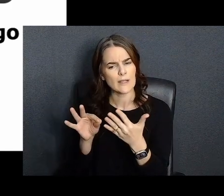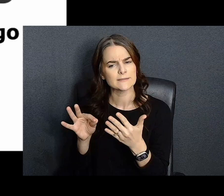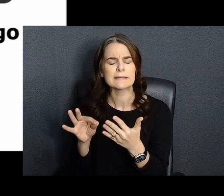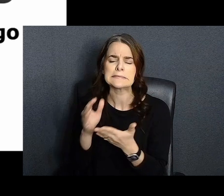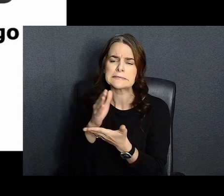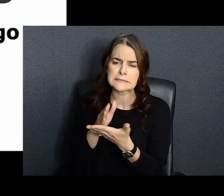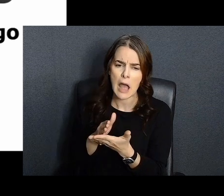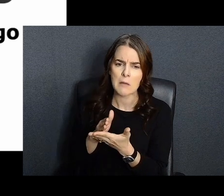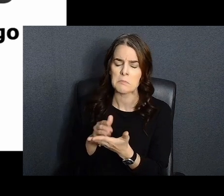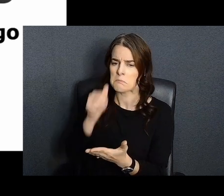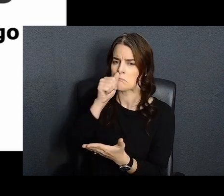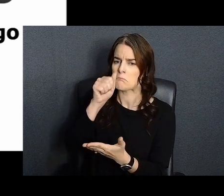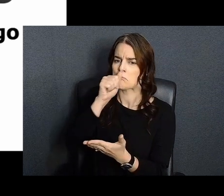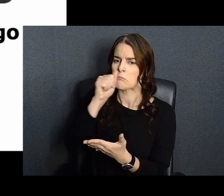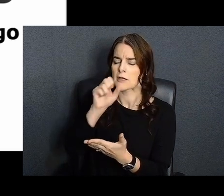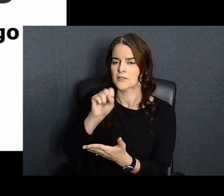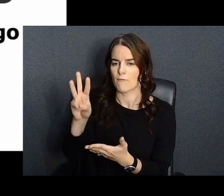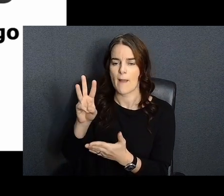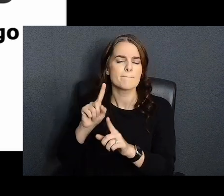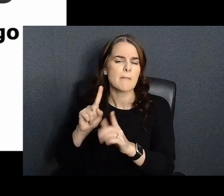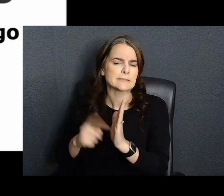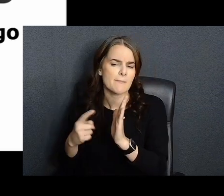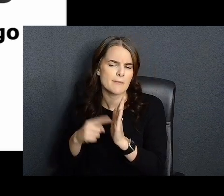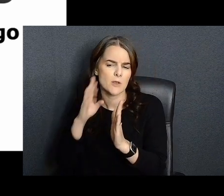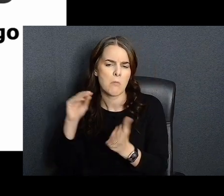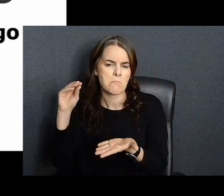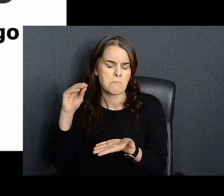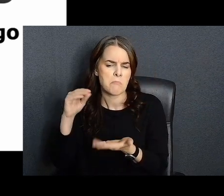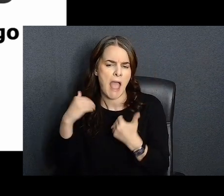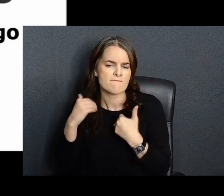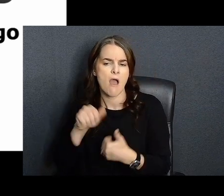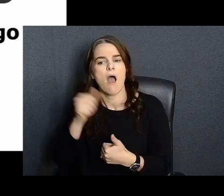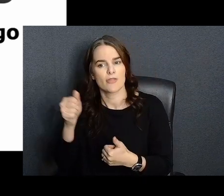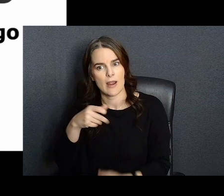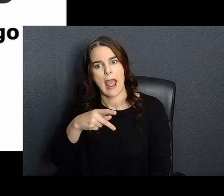but they also can sometimes cover other apps as well. So when you're looking to get equipment